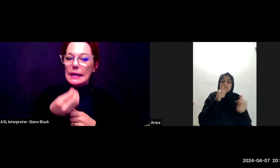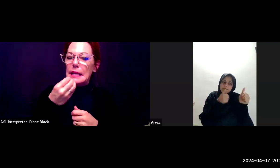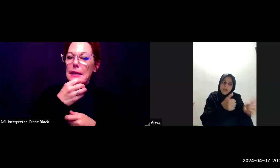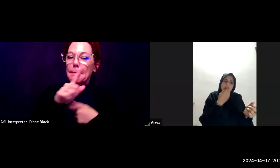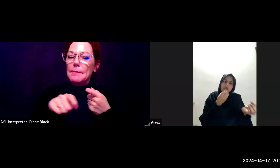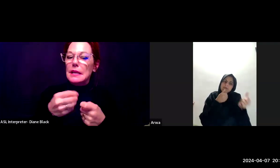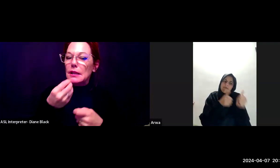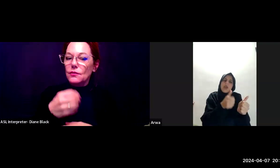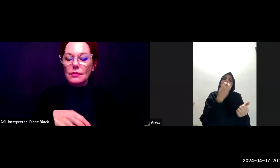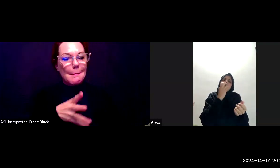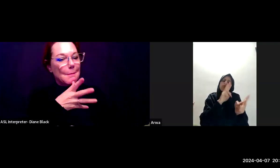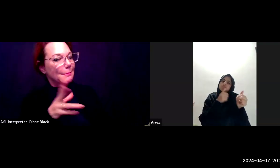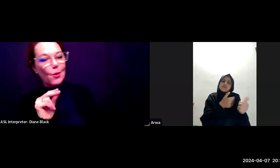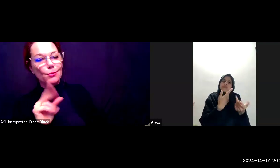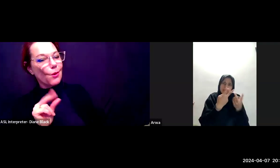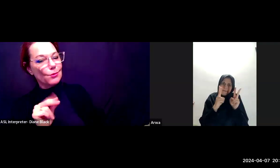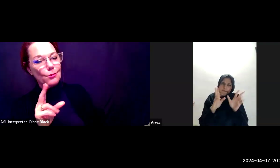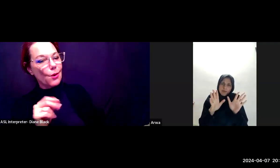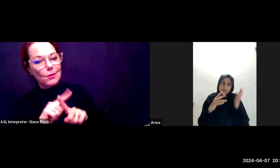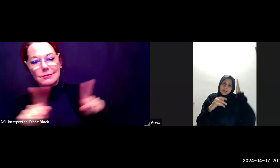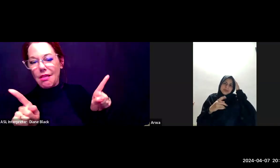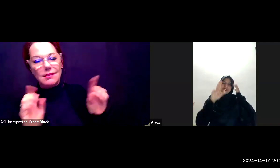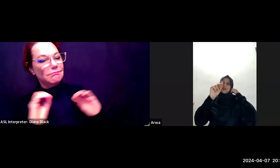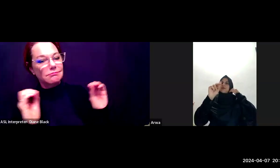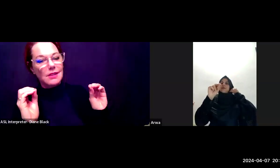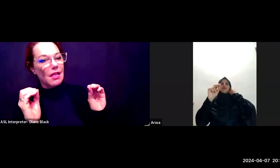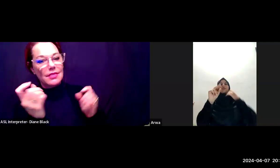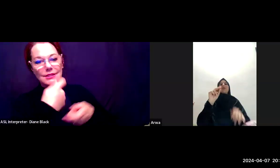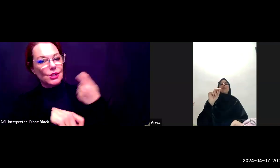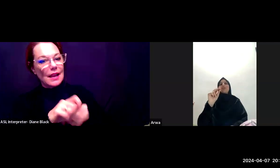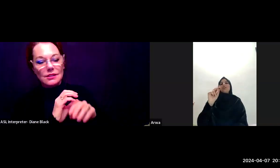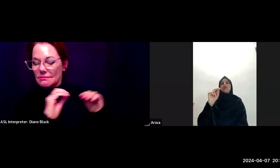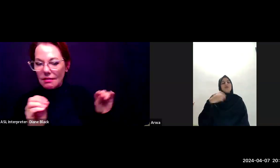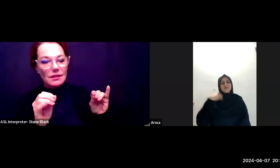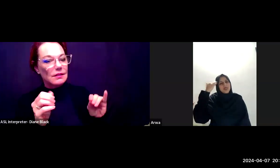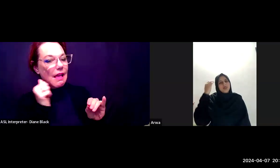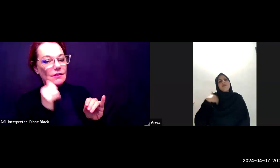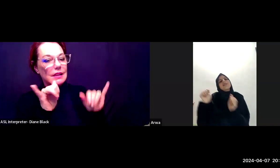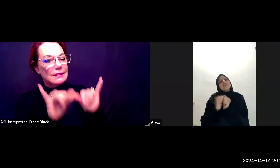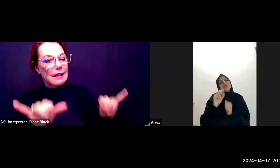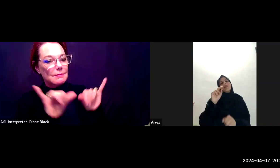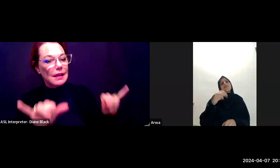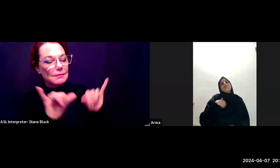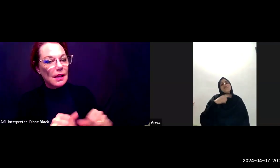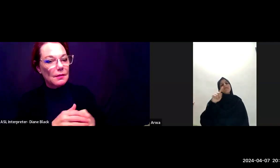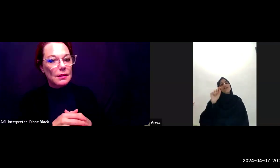[Lata speaking] no no no no nothing of that. absolutely no change. I know that. [Dr Kumar speaking] no there must be something otherwise